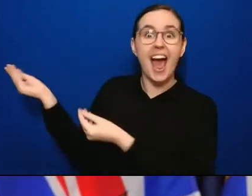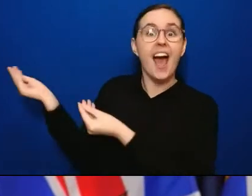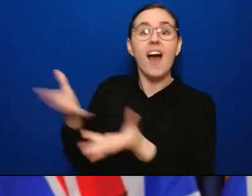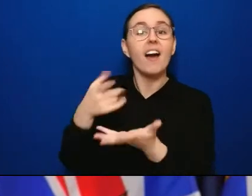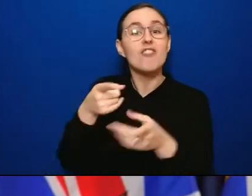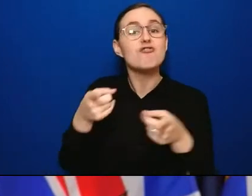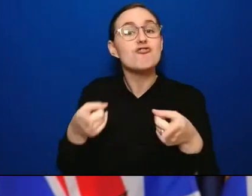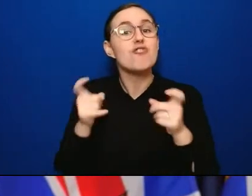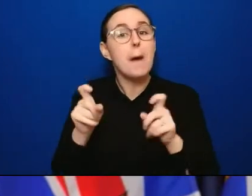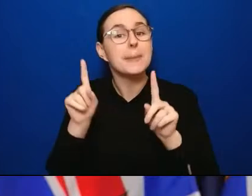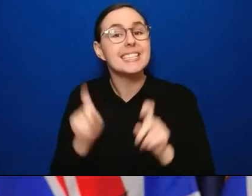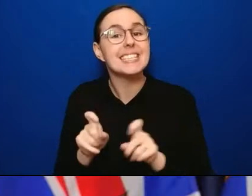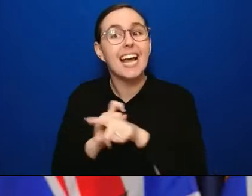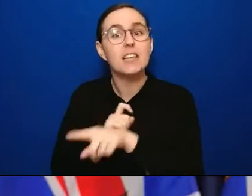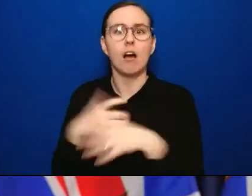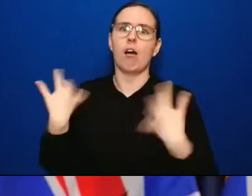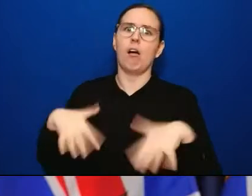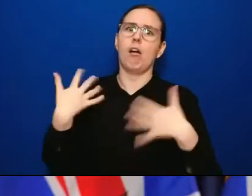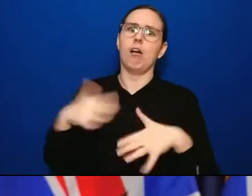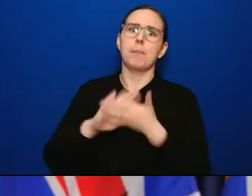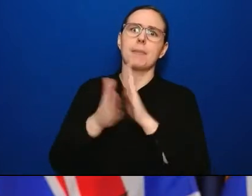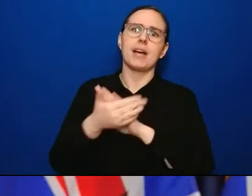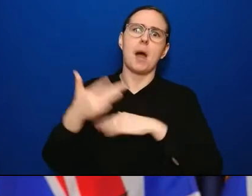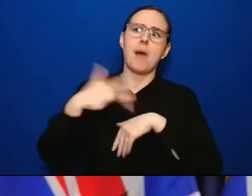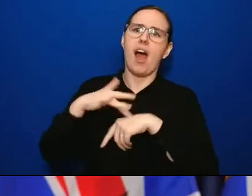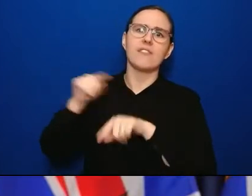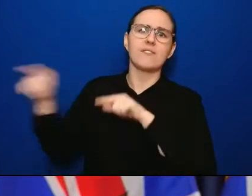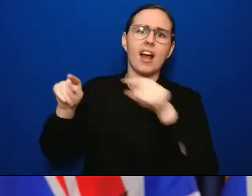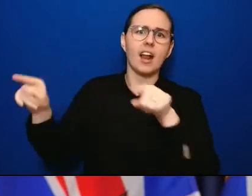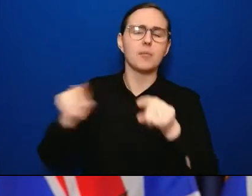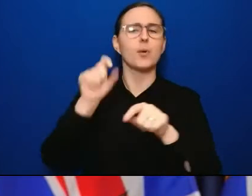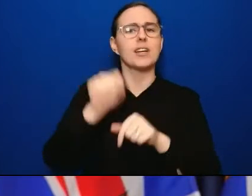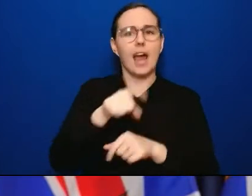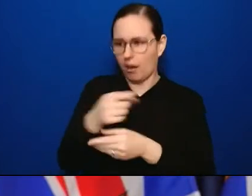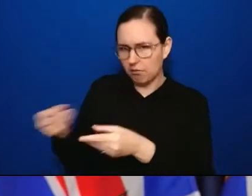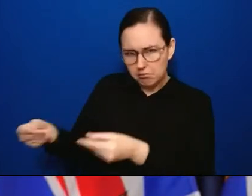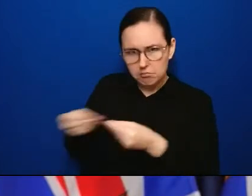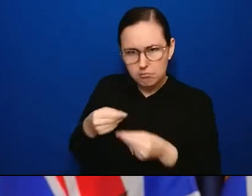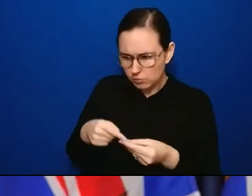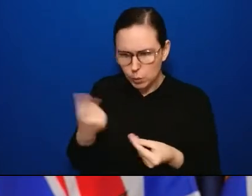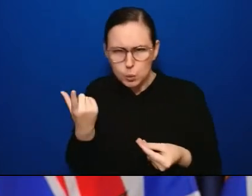and illness and to take action so limit transmission to their friends, family and work.